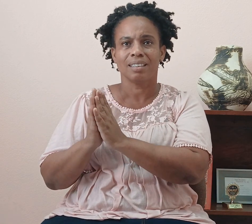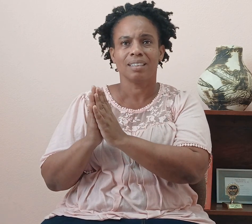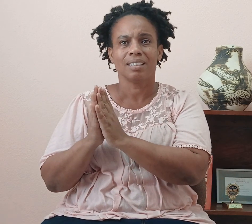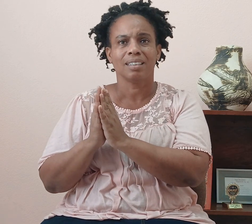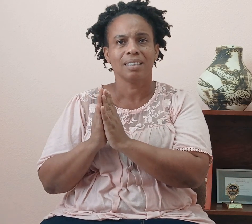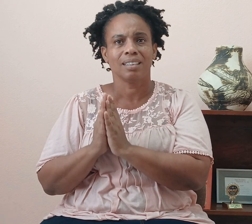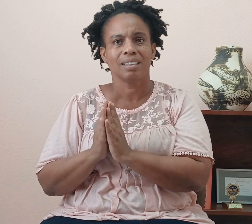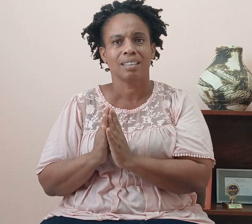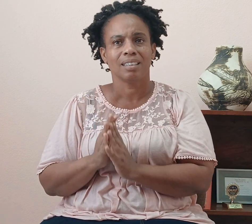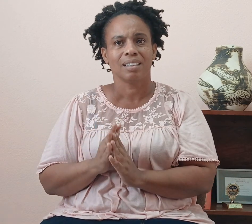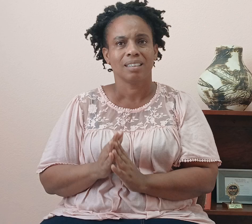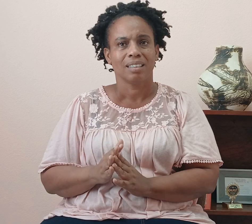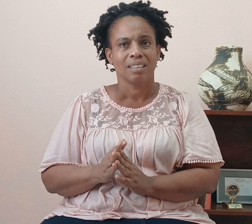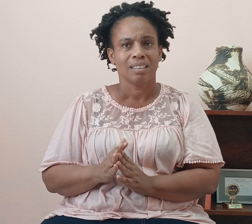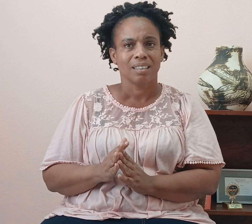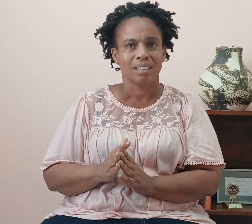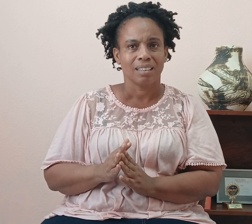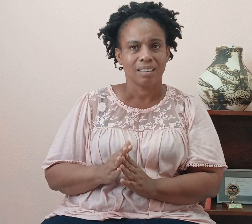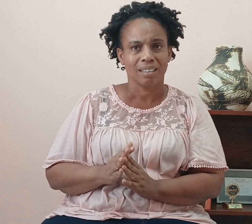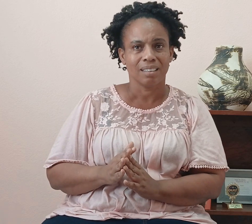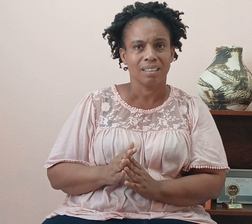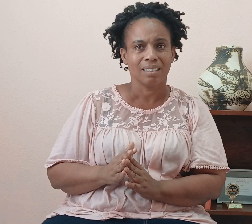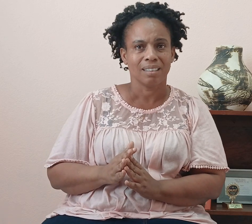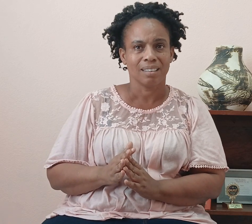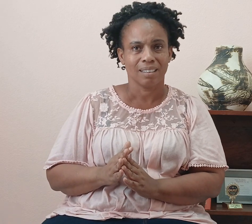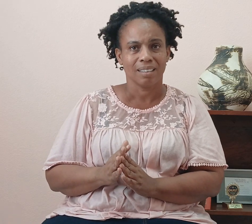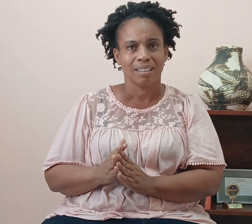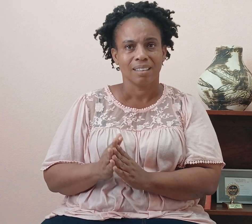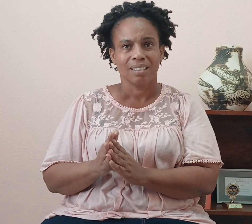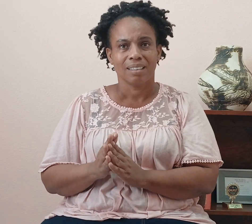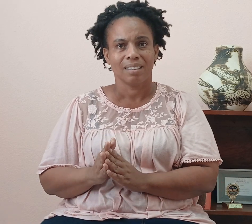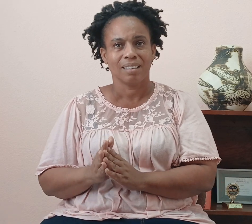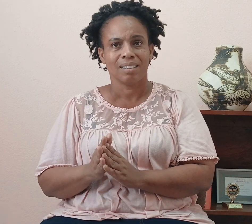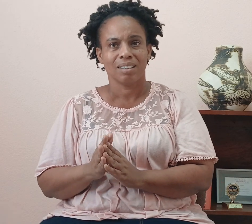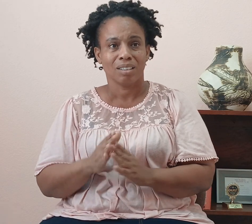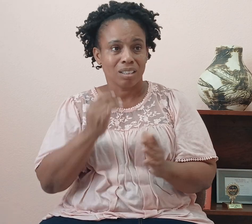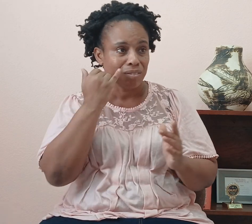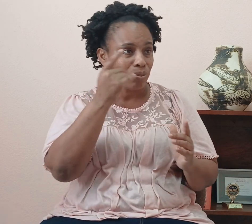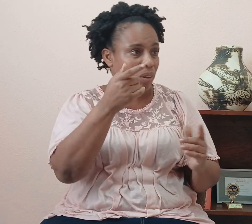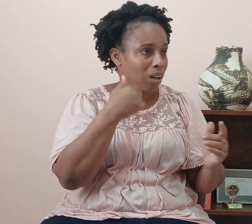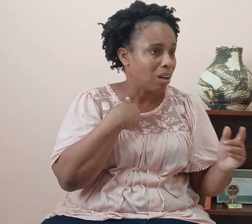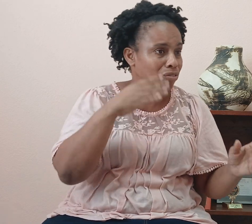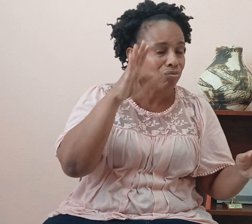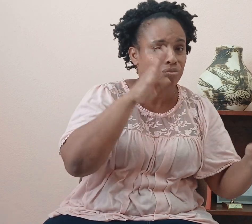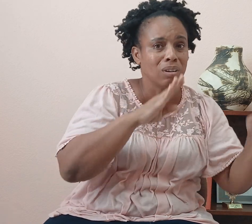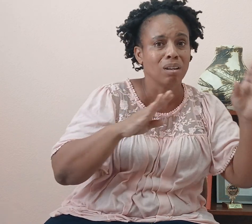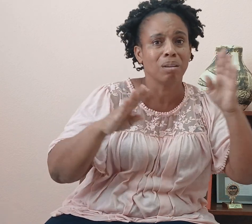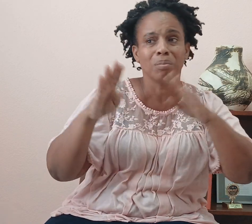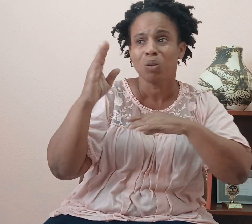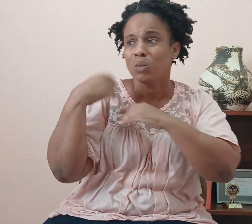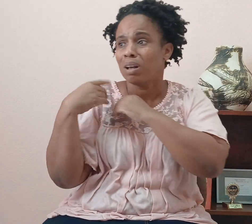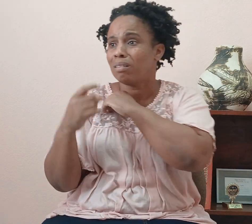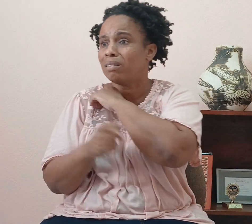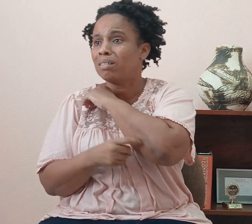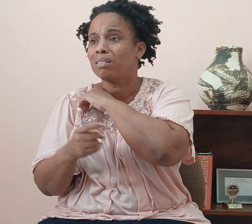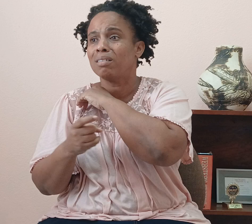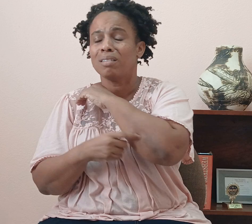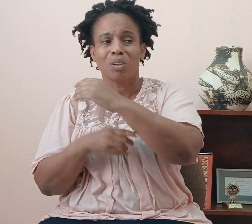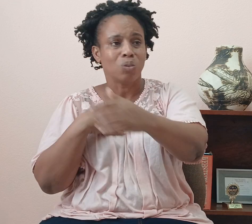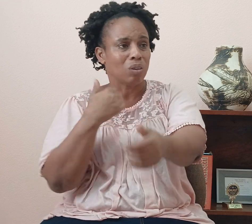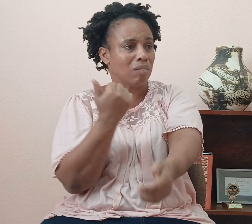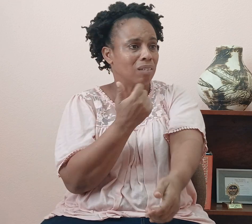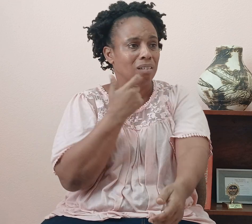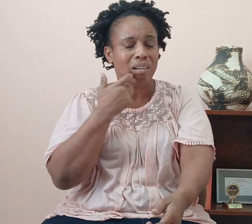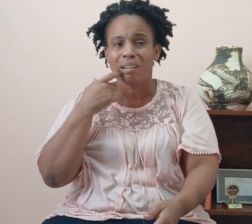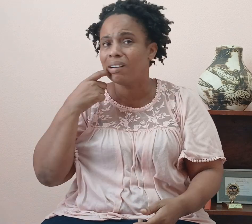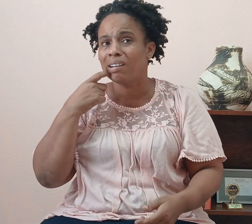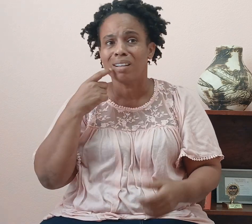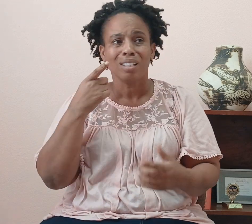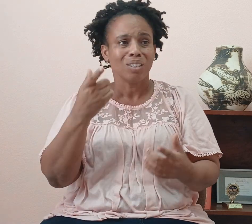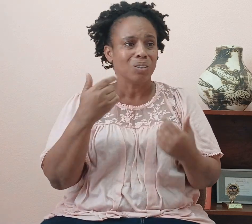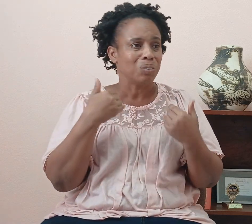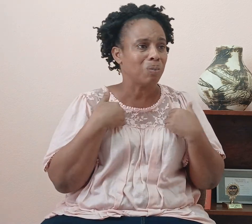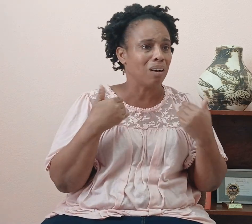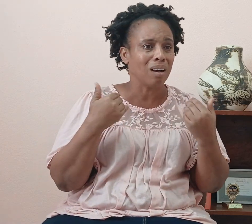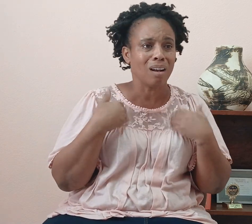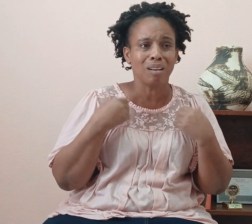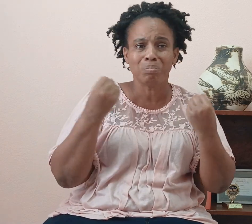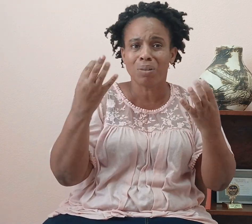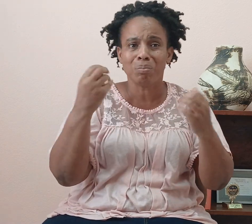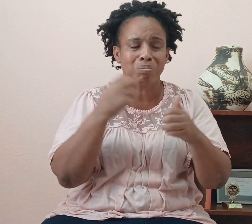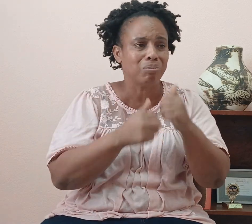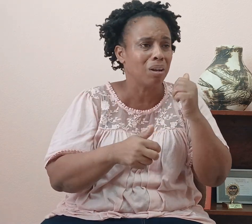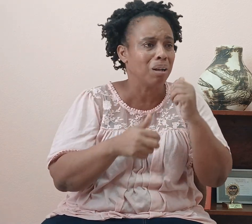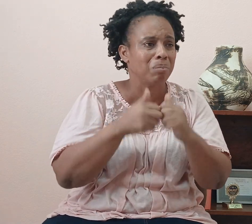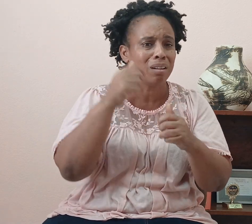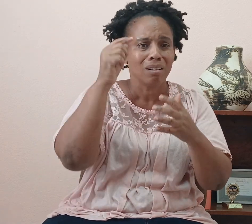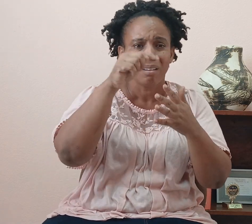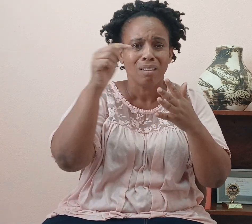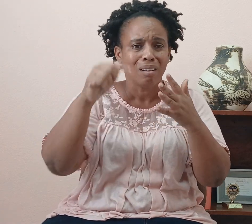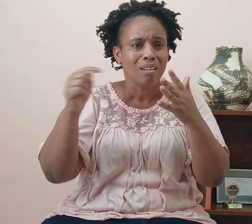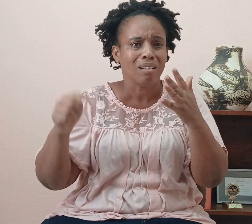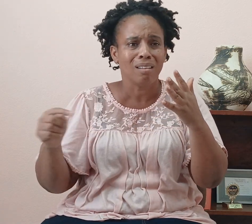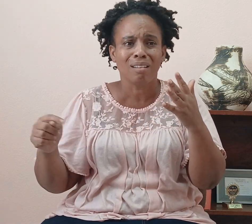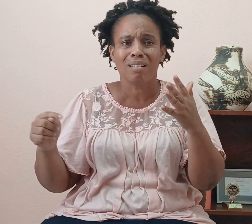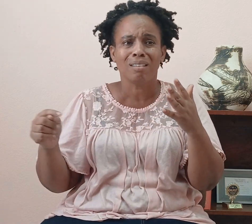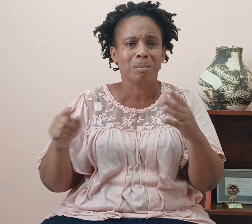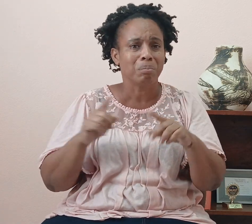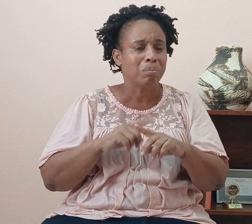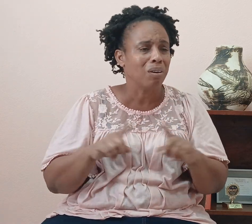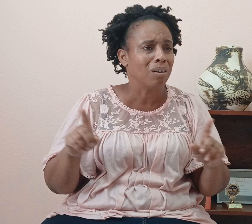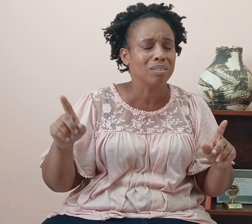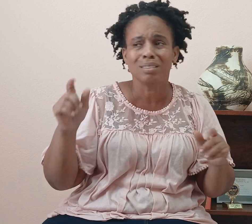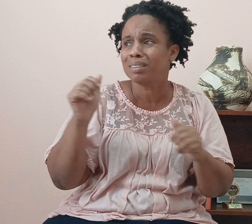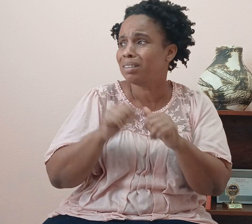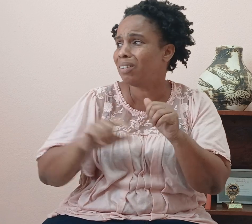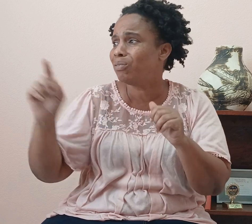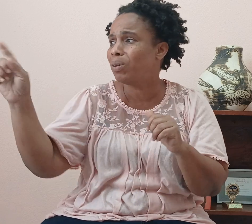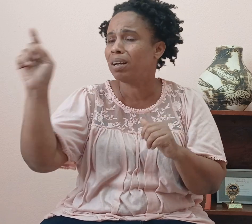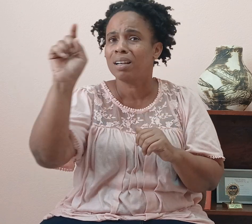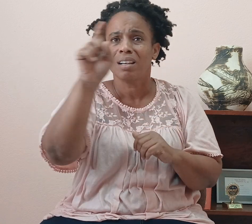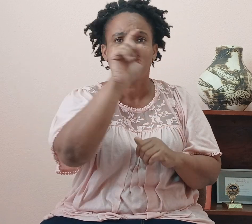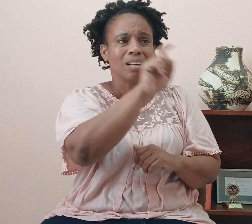2 Have we trials and temptations? Is there trouble anywhere?